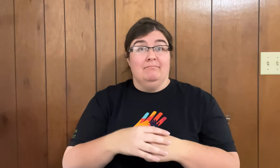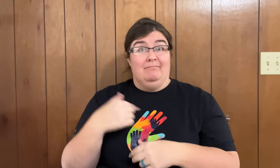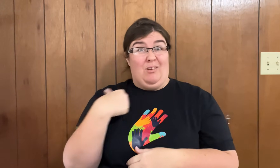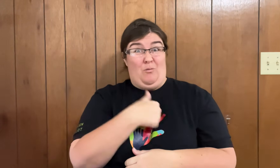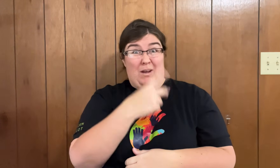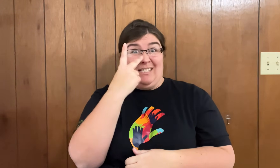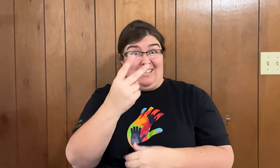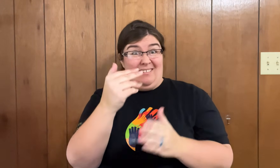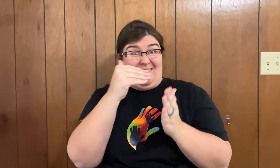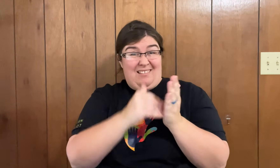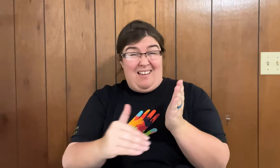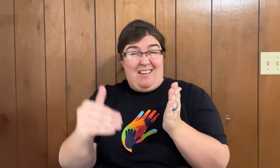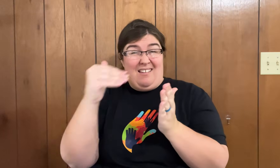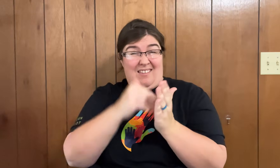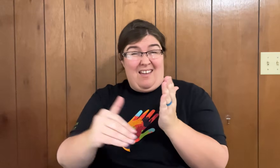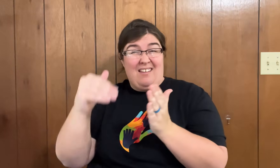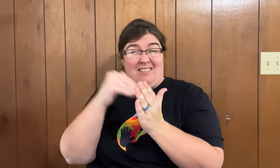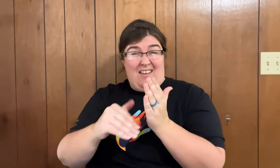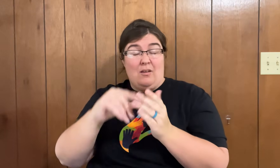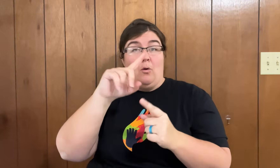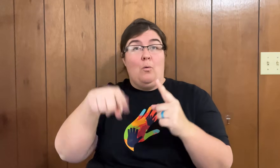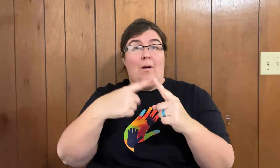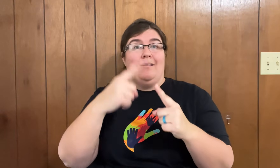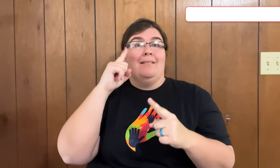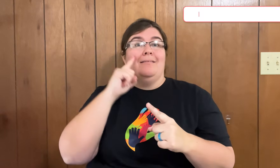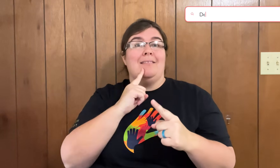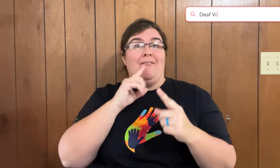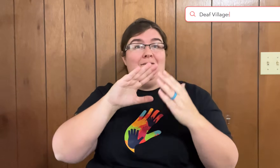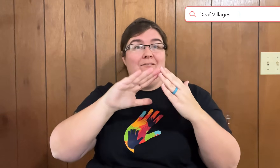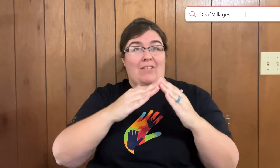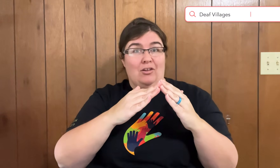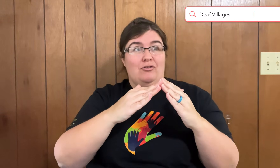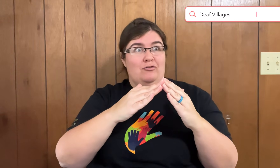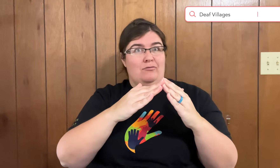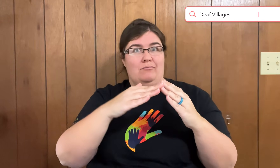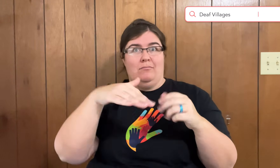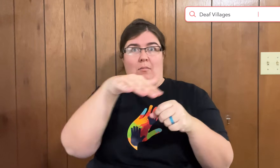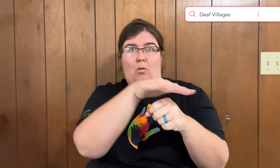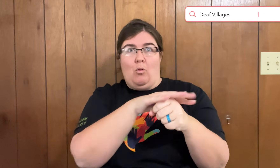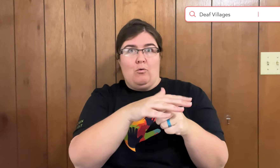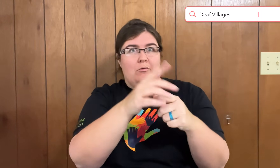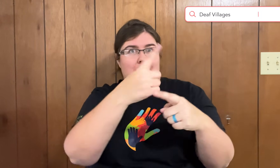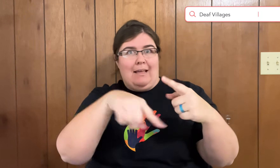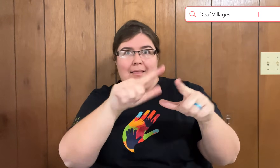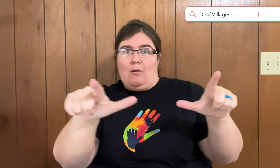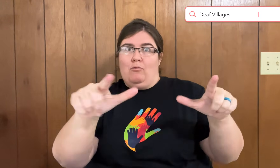We see this again and again in the cases of Deaf Villages. Their local sign language